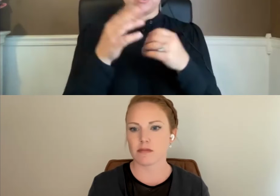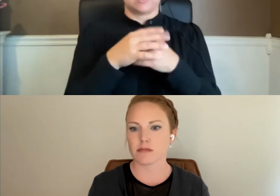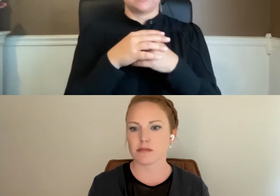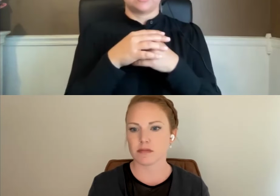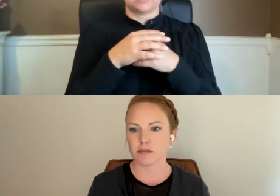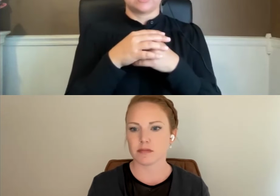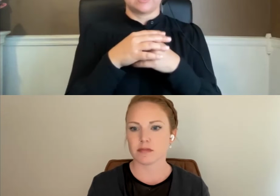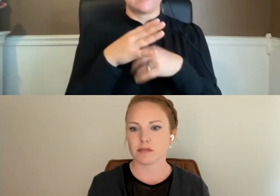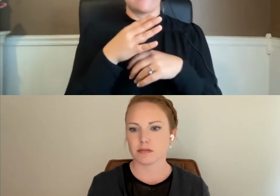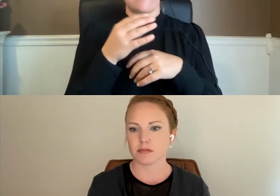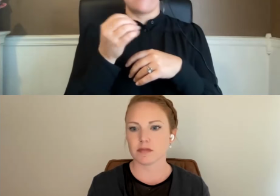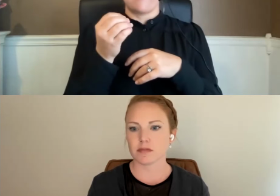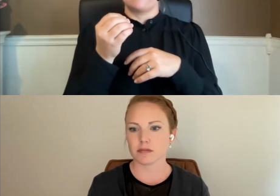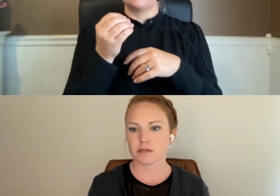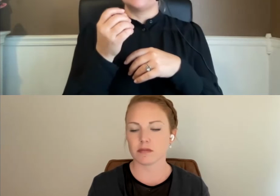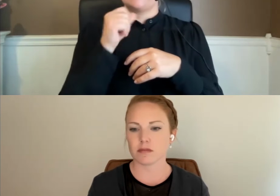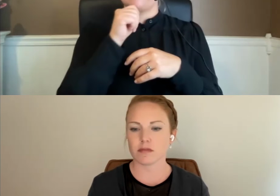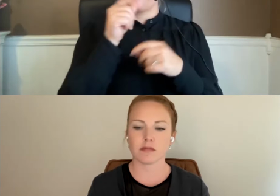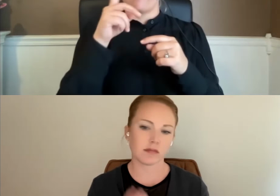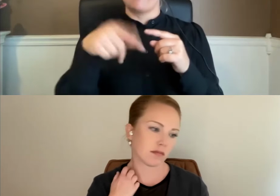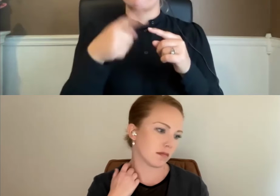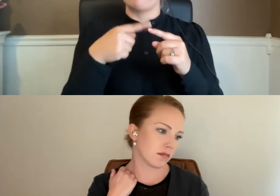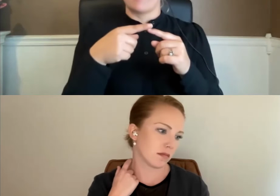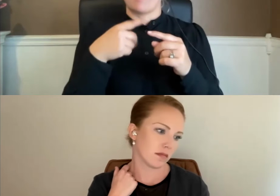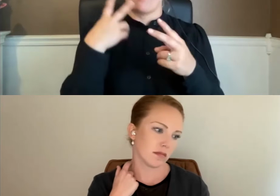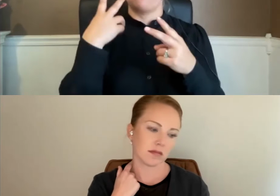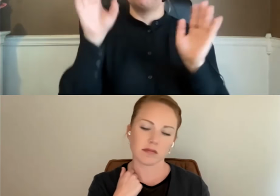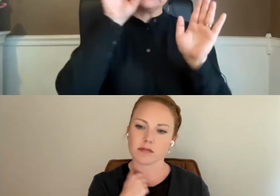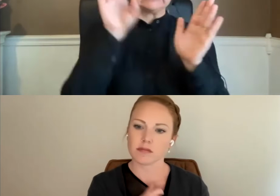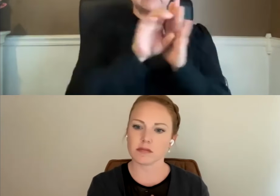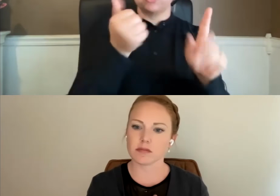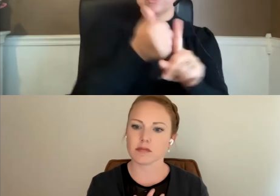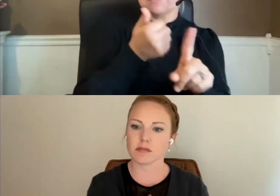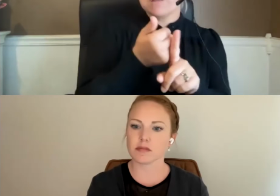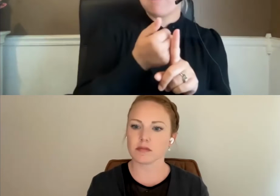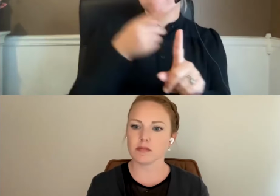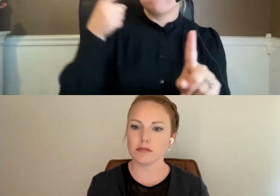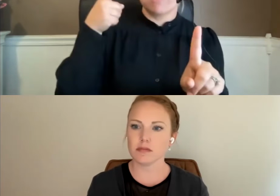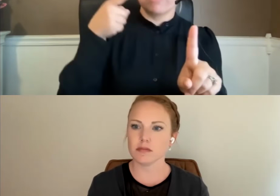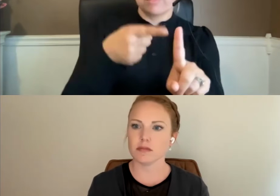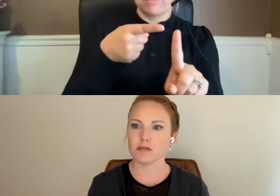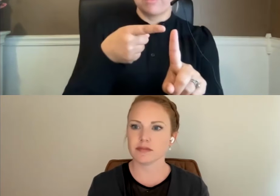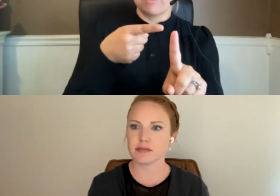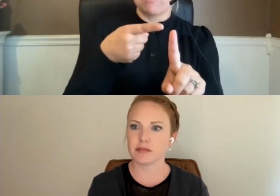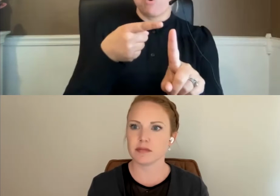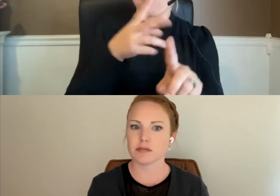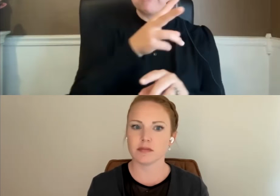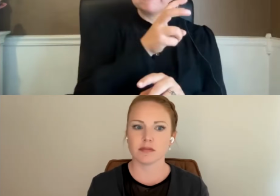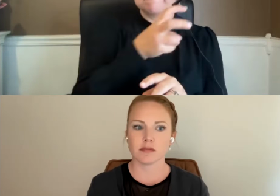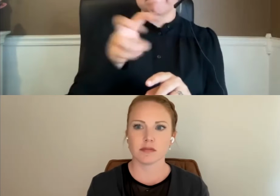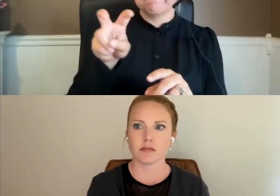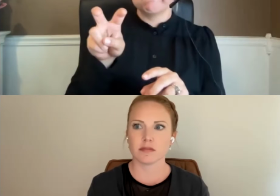a visual image. The point of data visualization is to transmit insights from one human mind